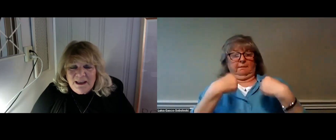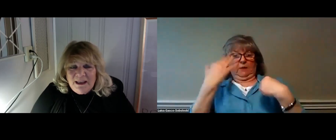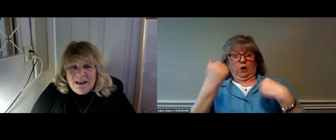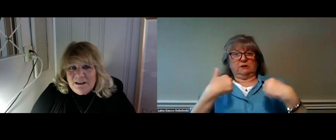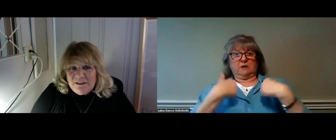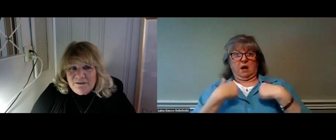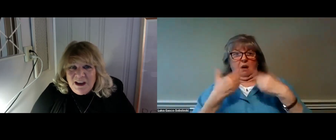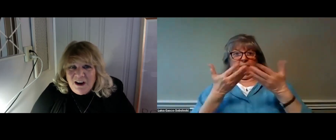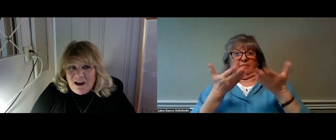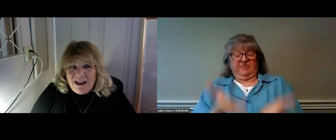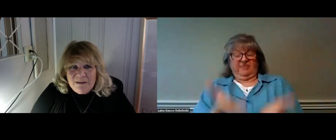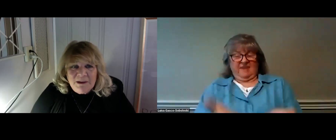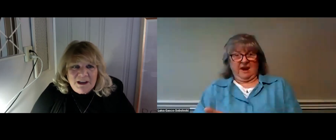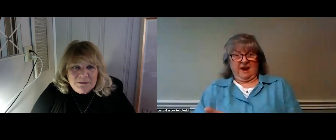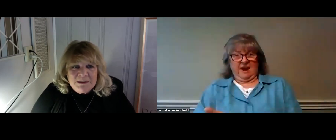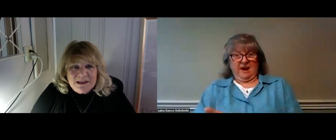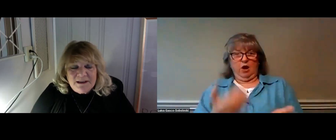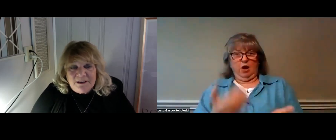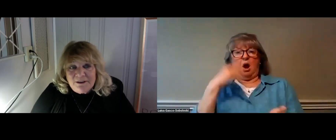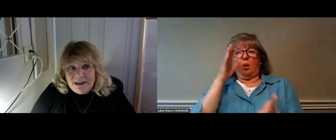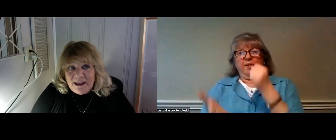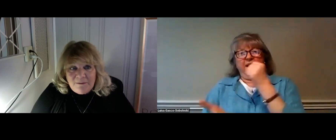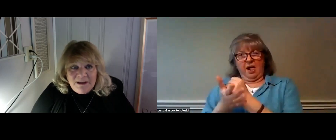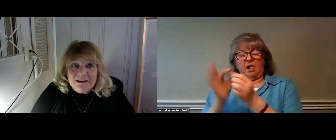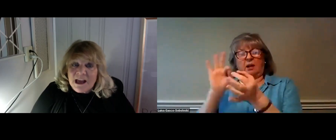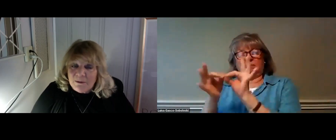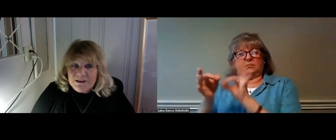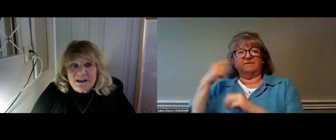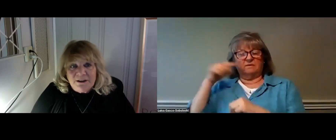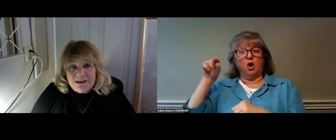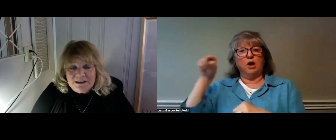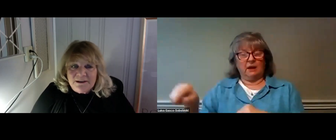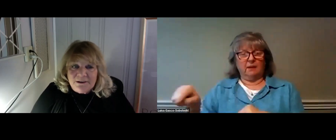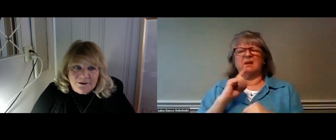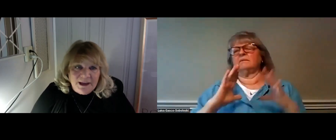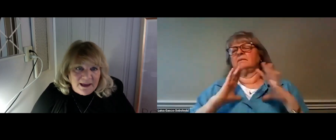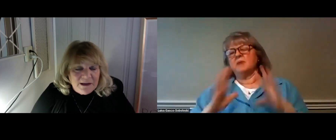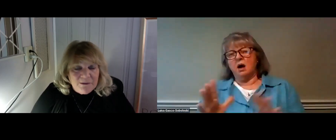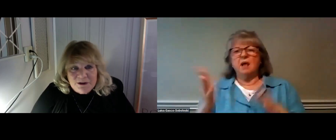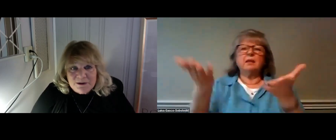And my husband said okay because I was there. He said okay he would use a